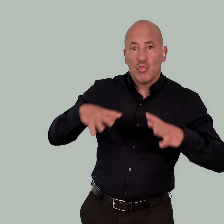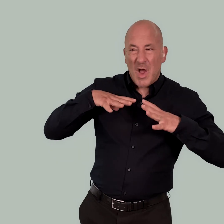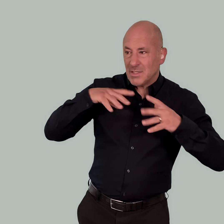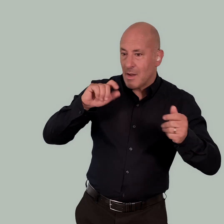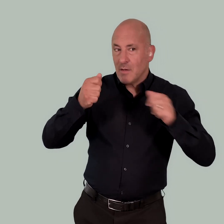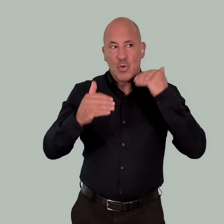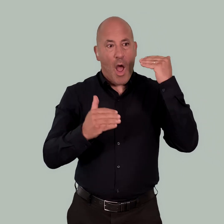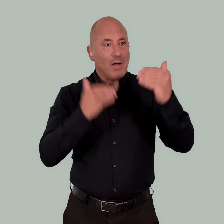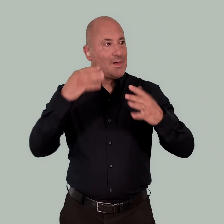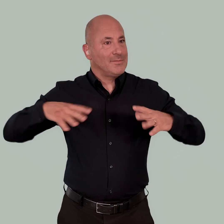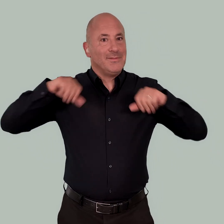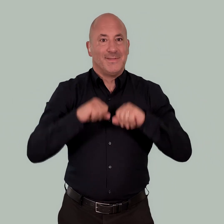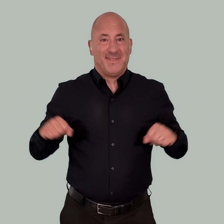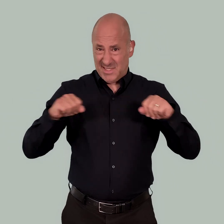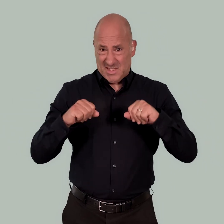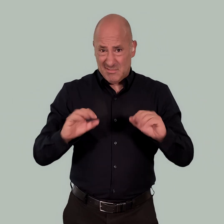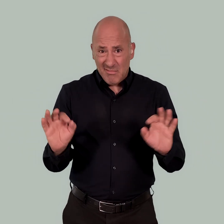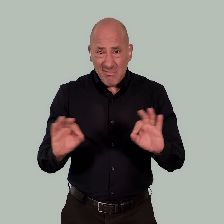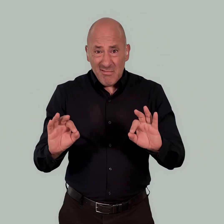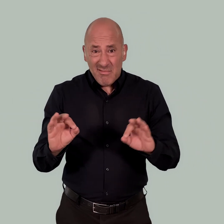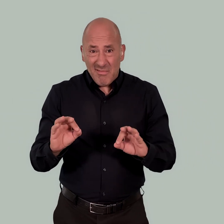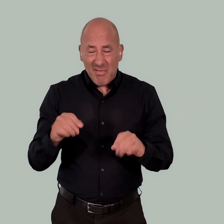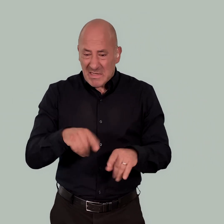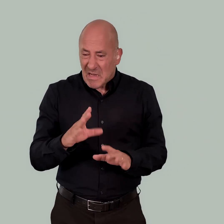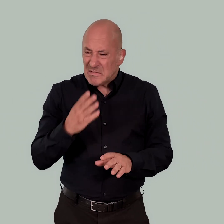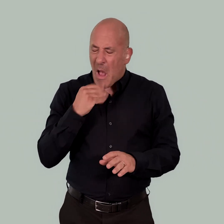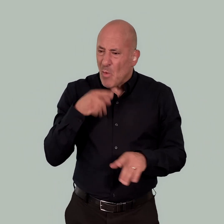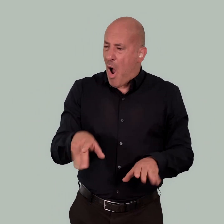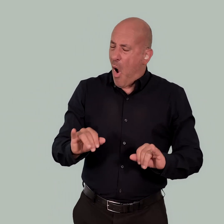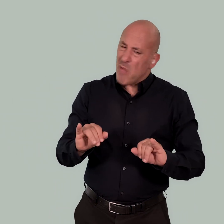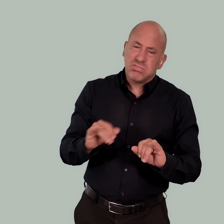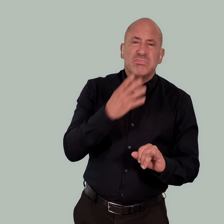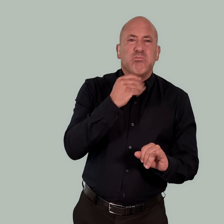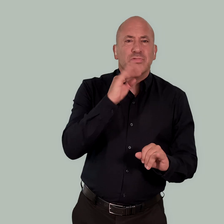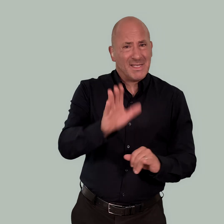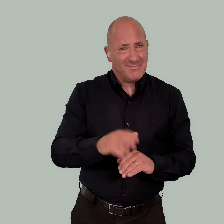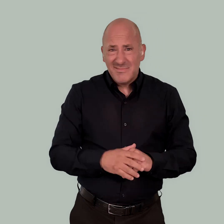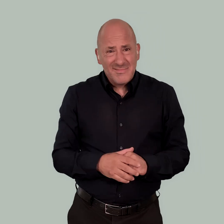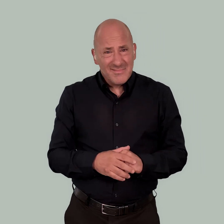is supposed to transition into adulthood. This is not a temporary shock.